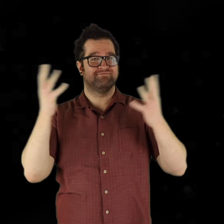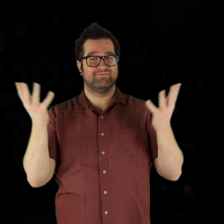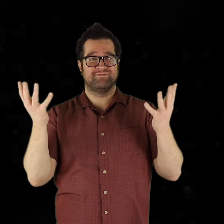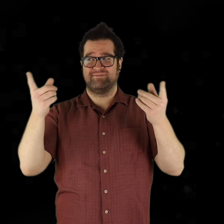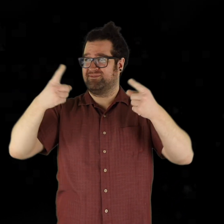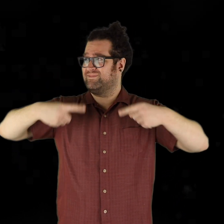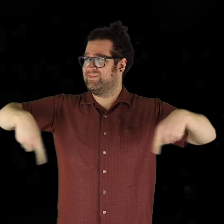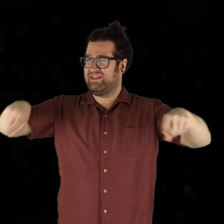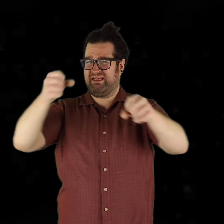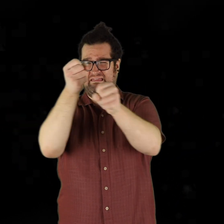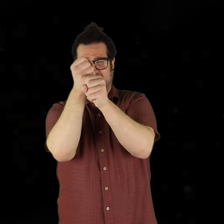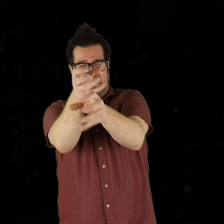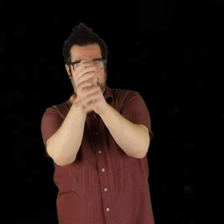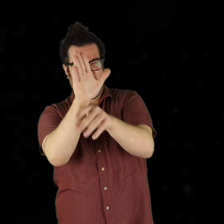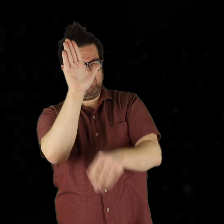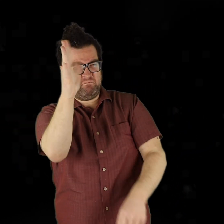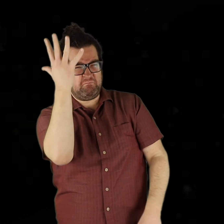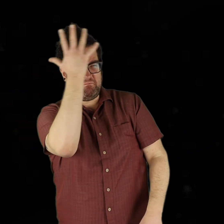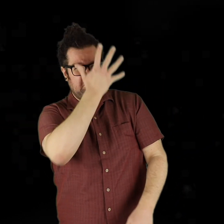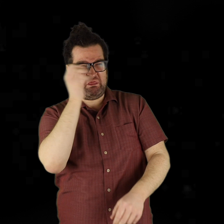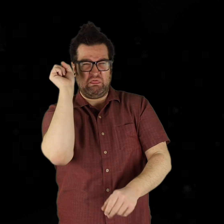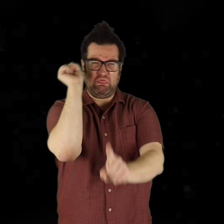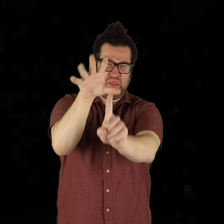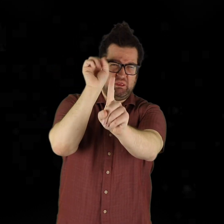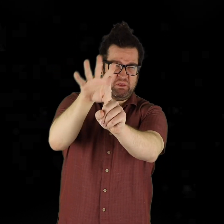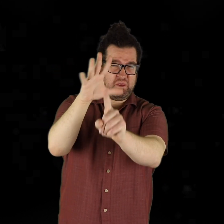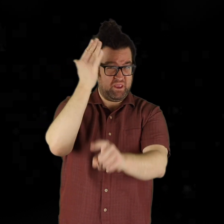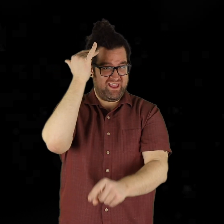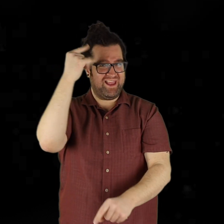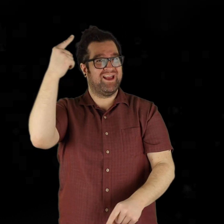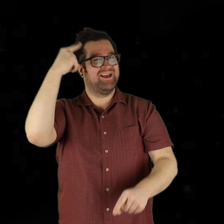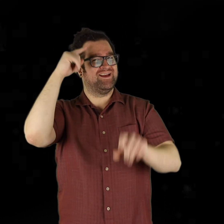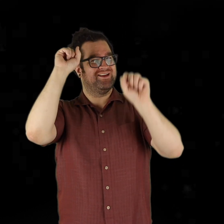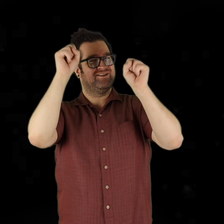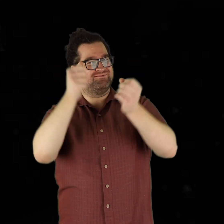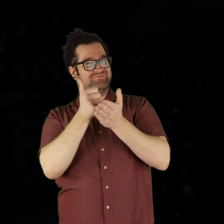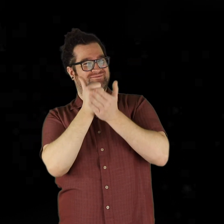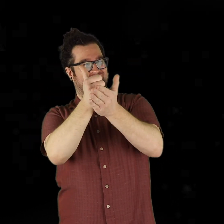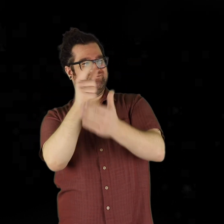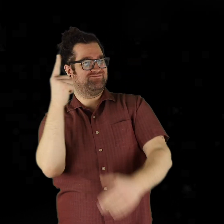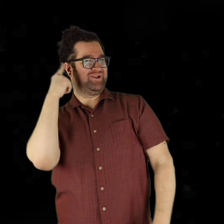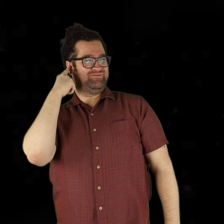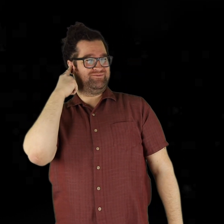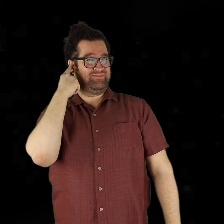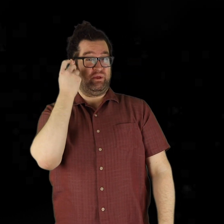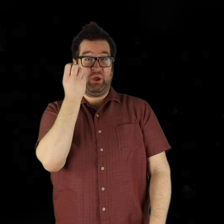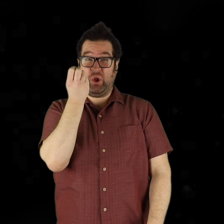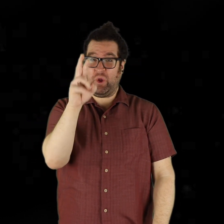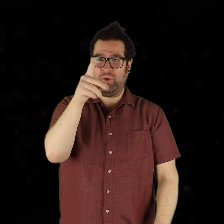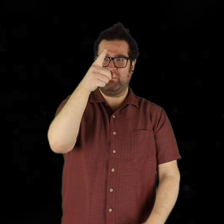What is it like to be shouted at When one thinks that will help you to hear;